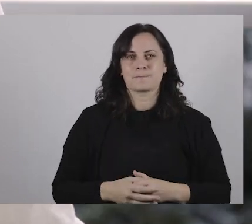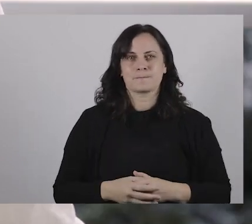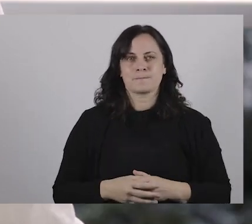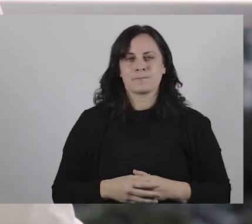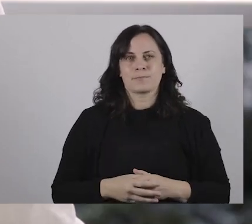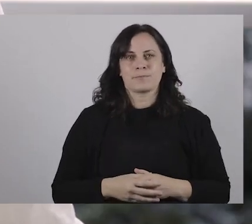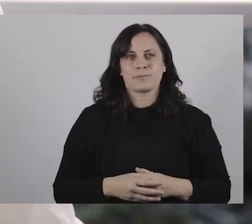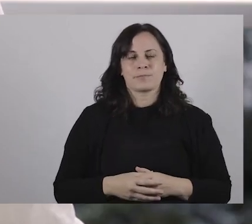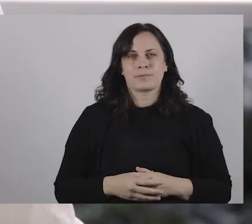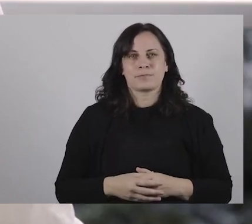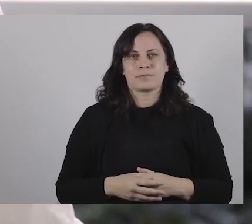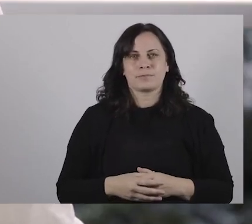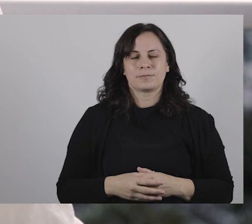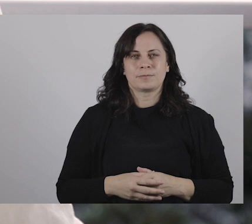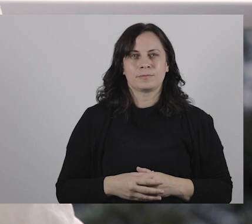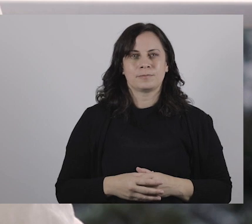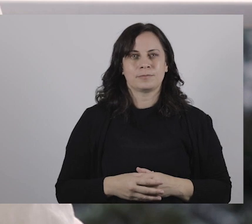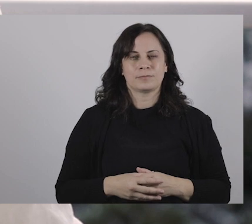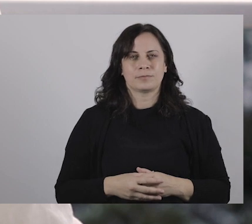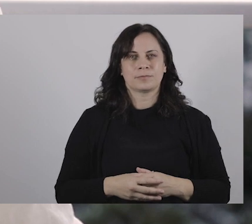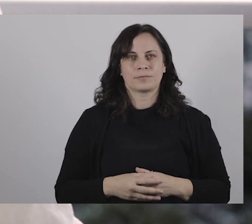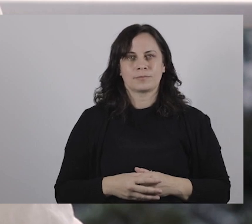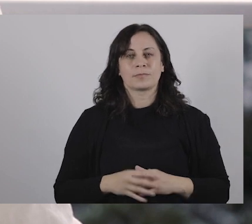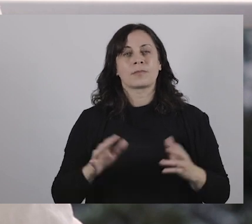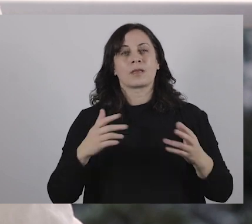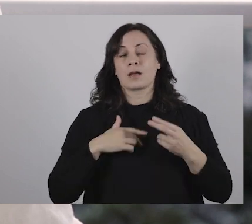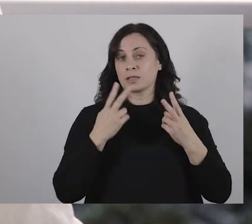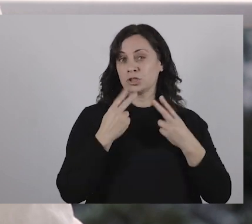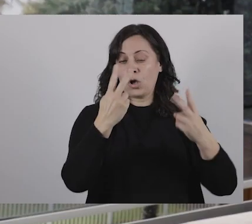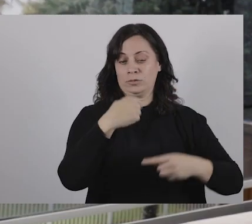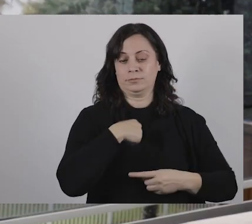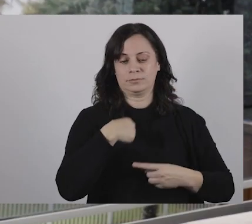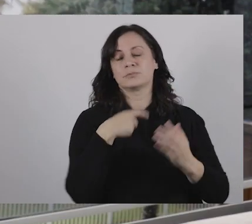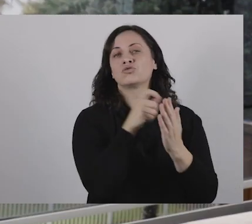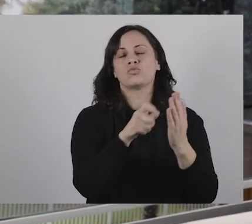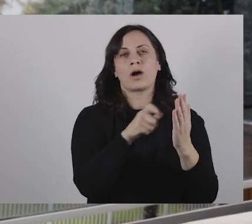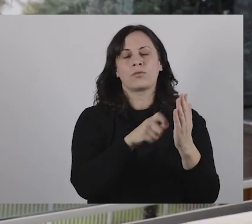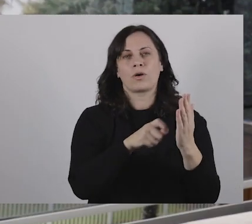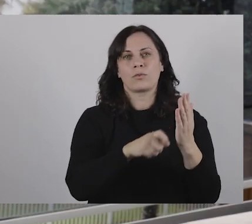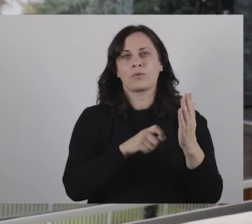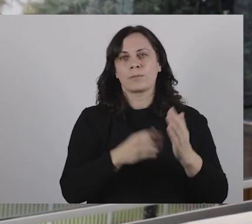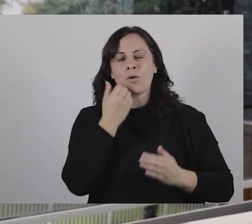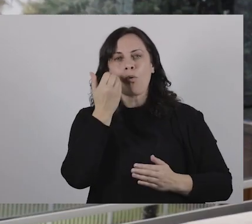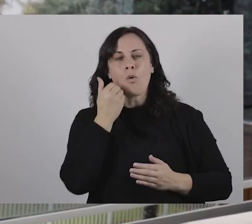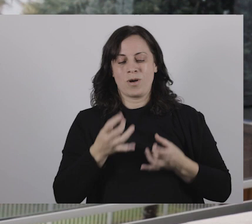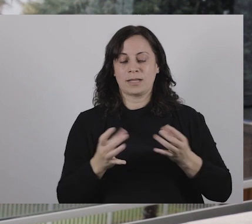For the songs that I write... it always starts with the heart.